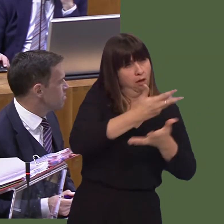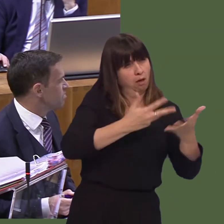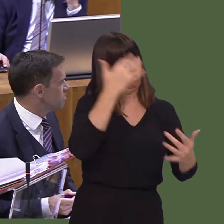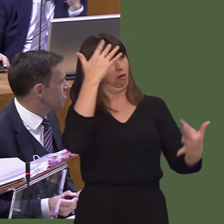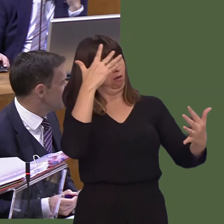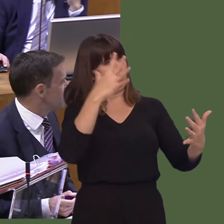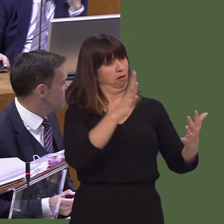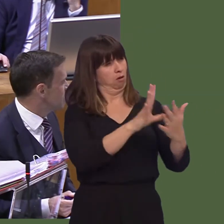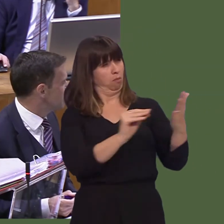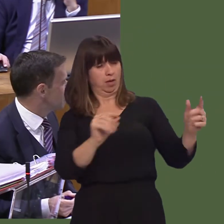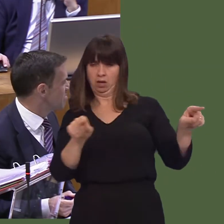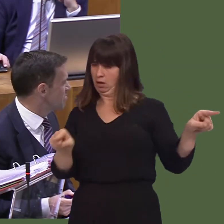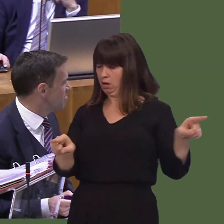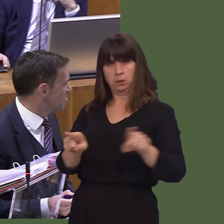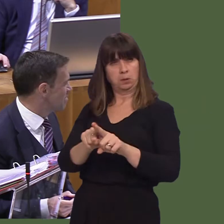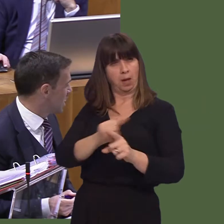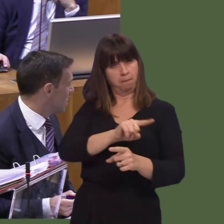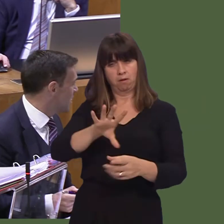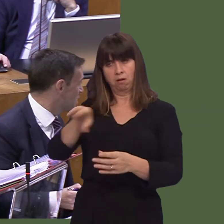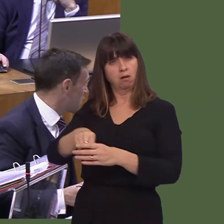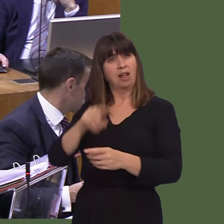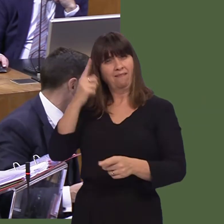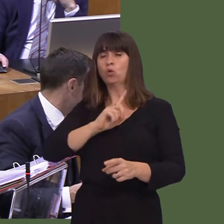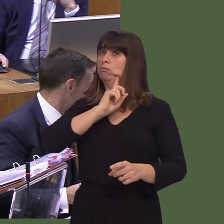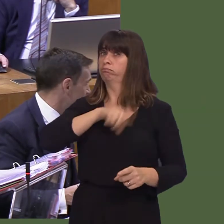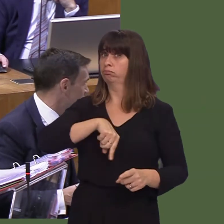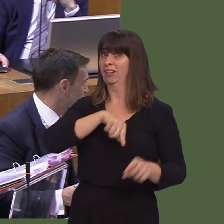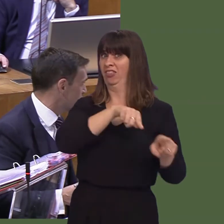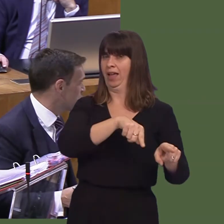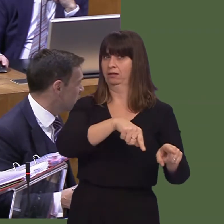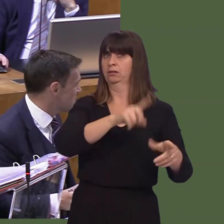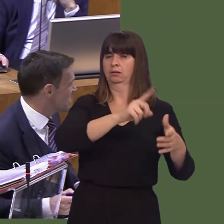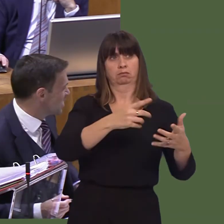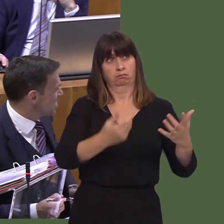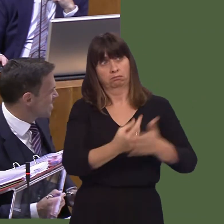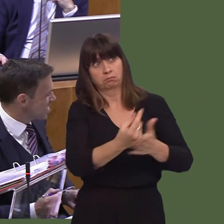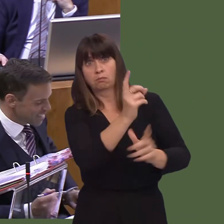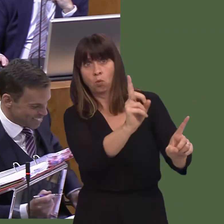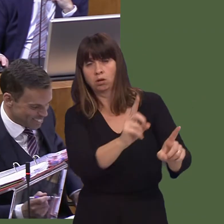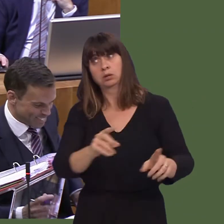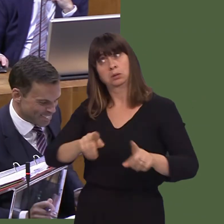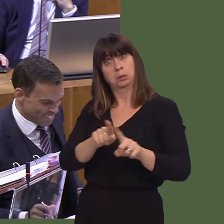if necessary, enforcement provisions and so on. I'd very much welcome a conversation that extended that to the rights of the child.